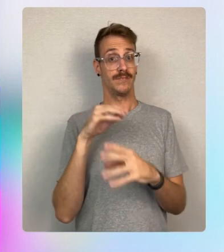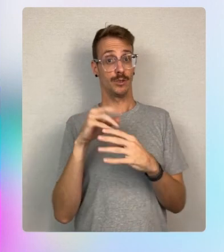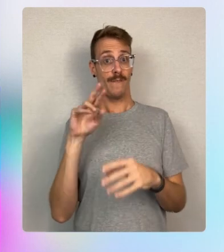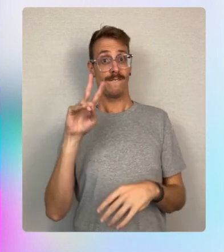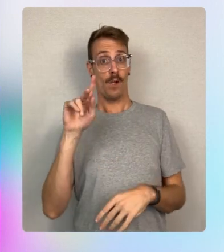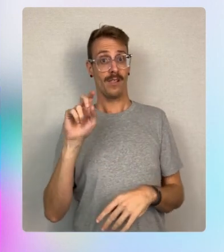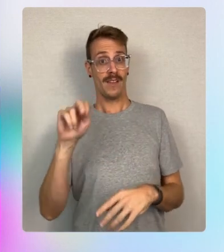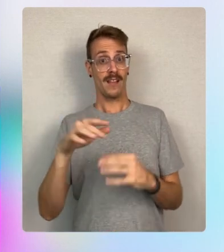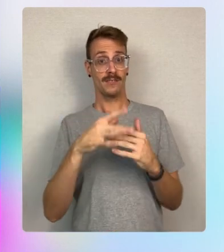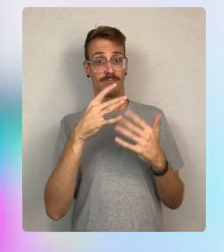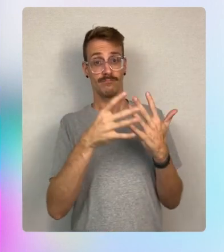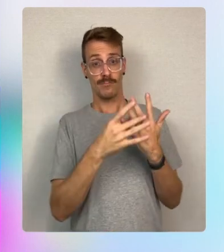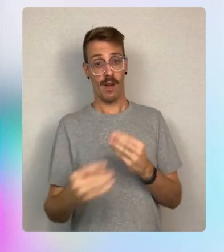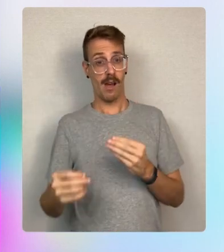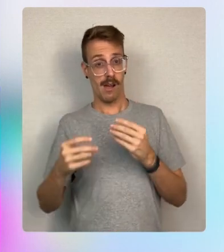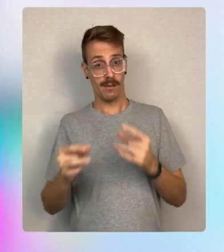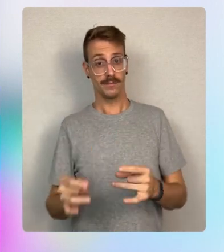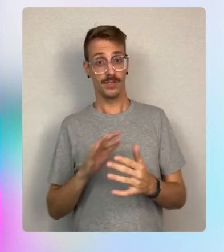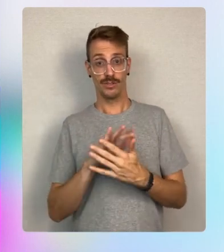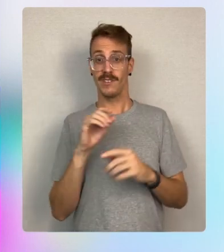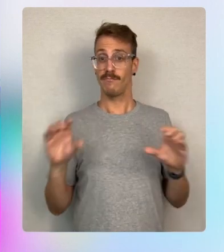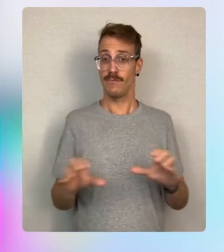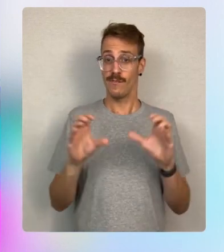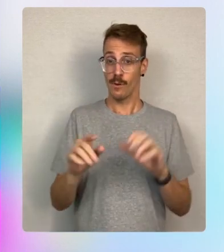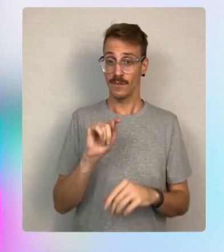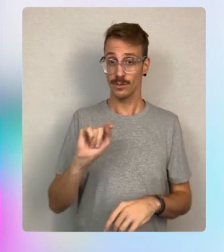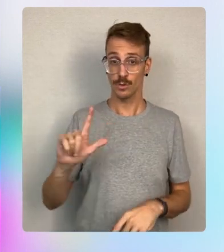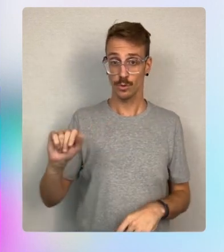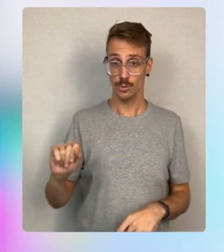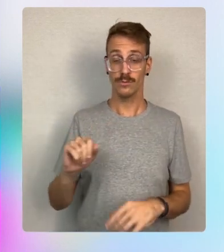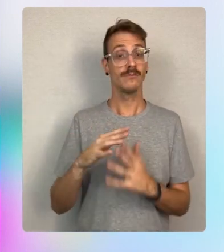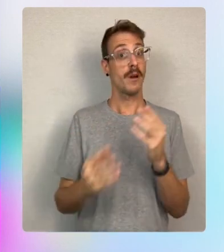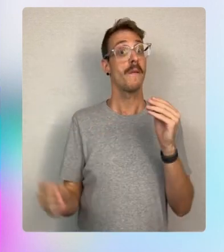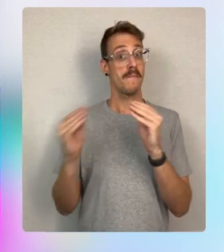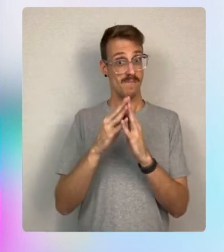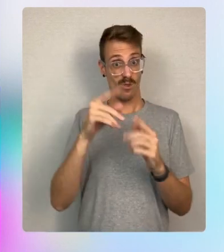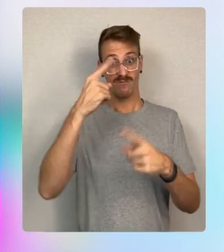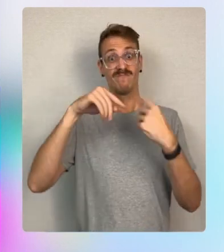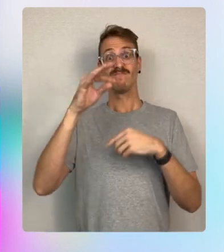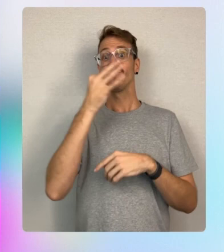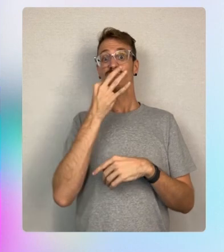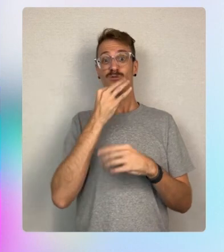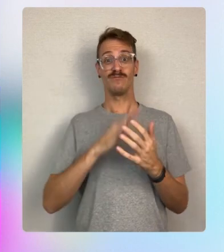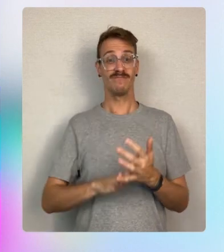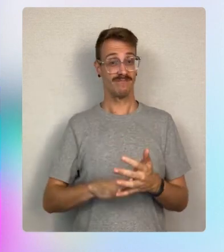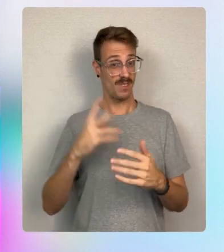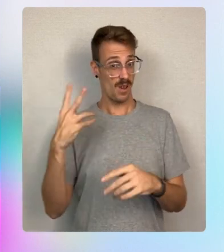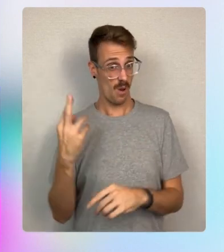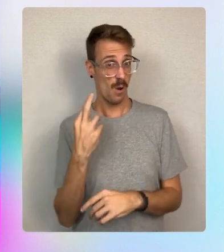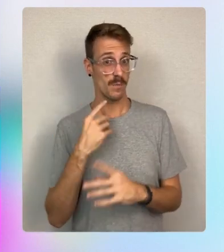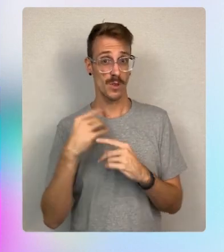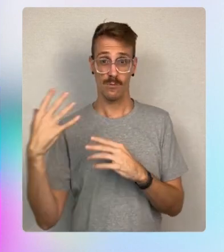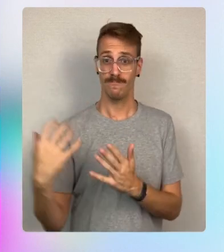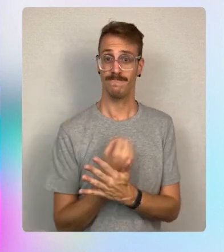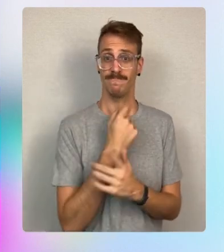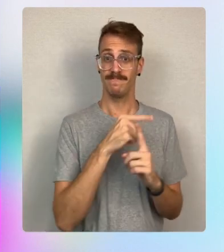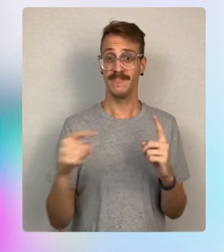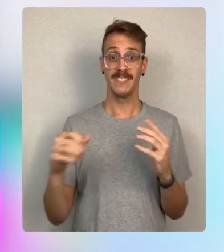in the Vulkan optimization and performance tooling, and more is yet to come. We hope you leverage the optimizations